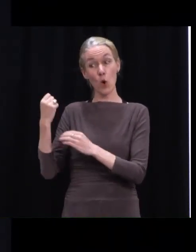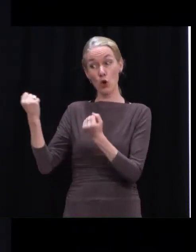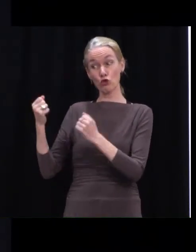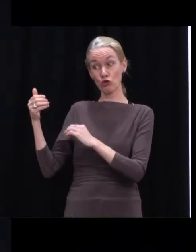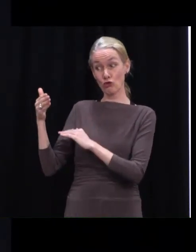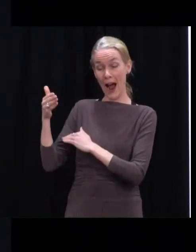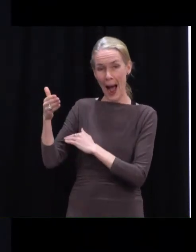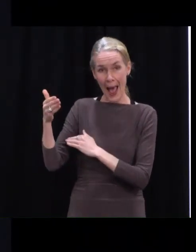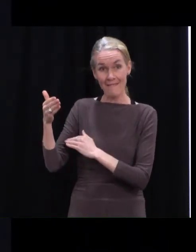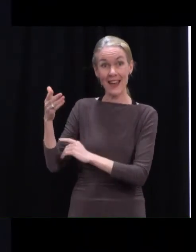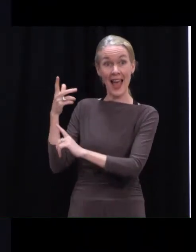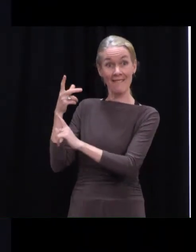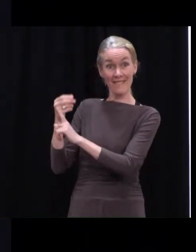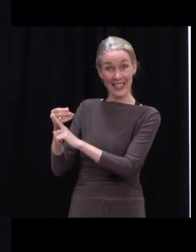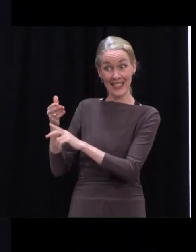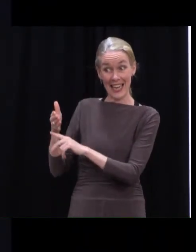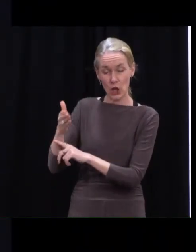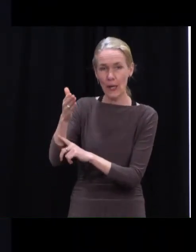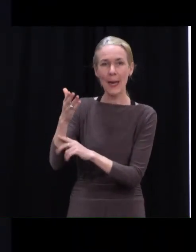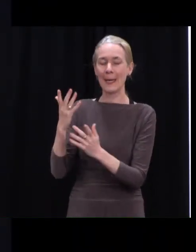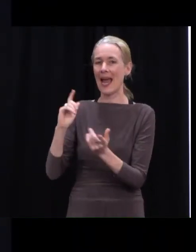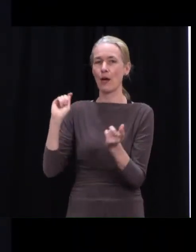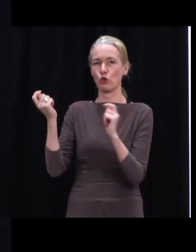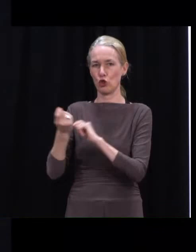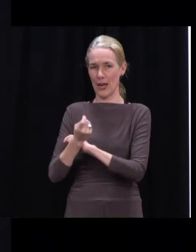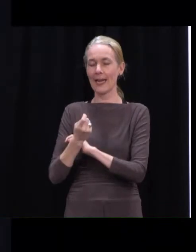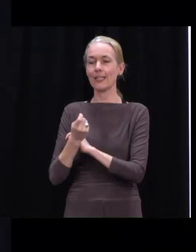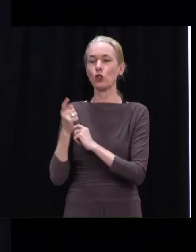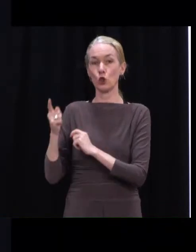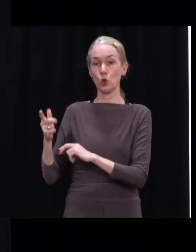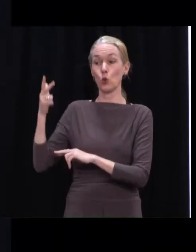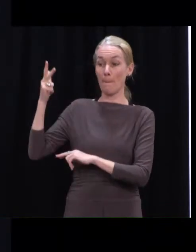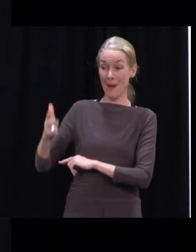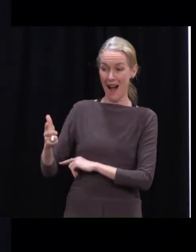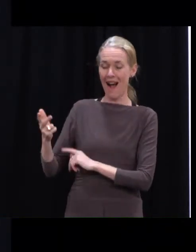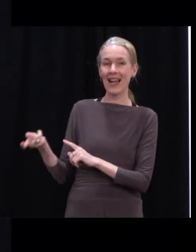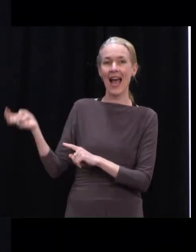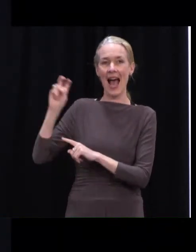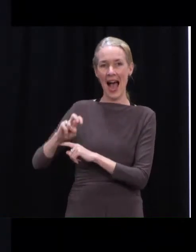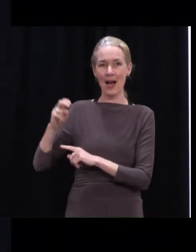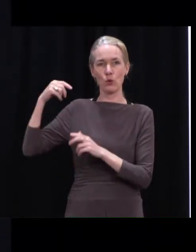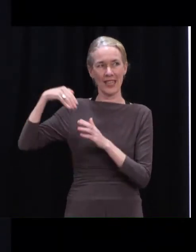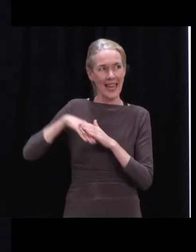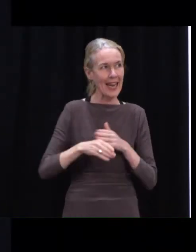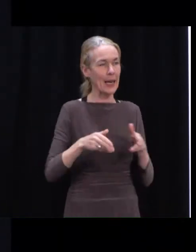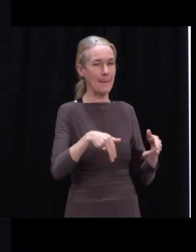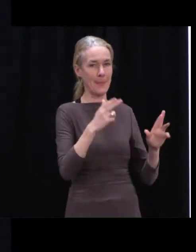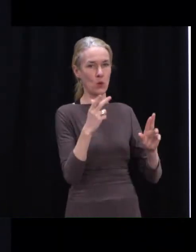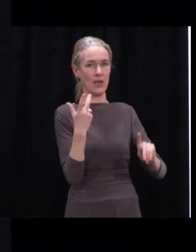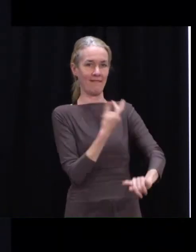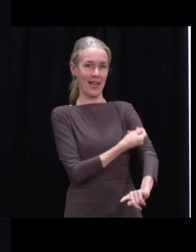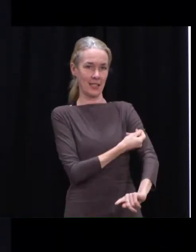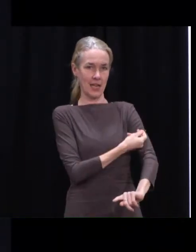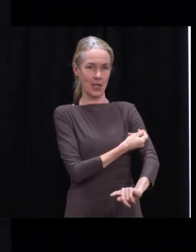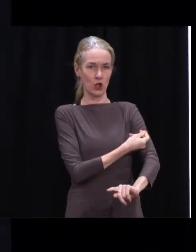Managari re-opened. The Trust Arena site moved inside for the today and will be re-opened at